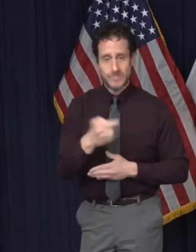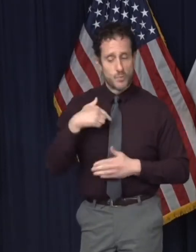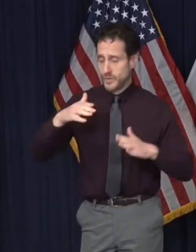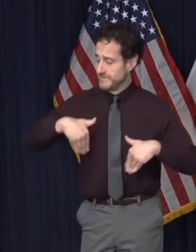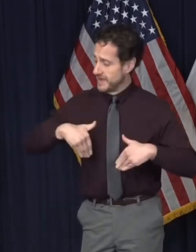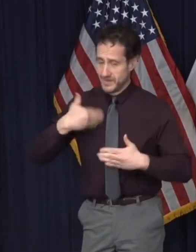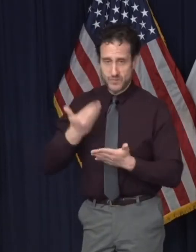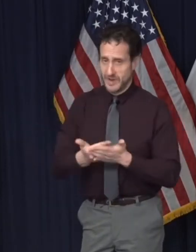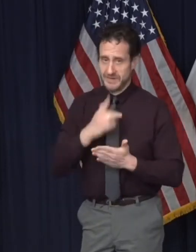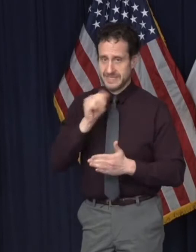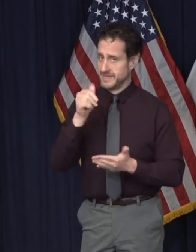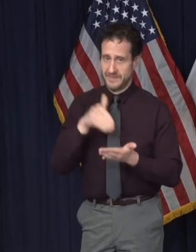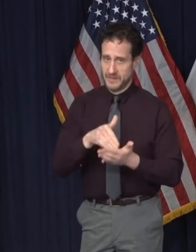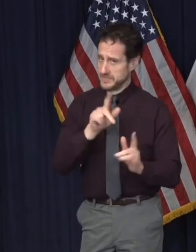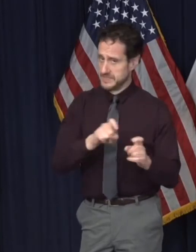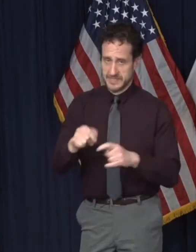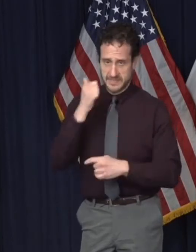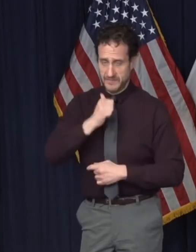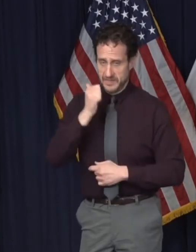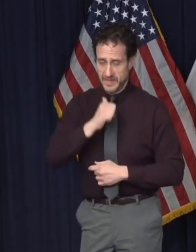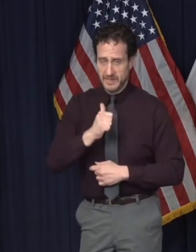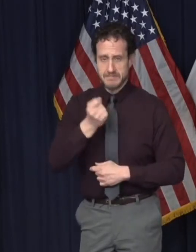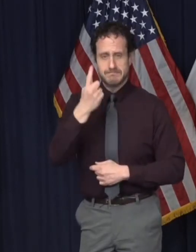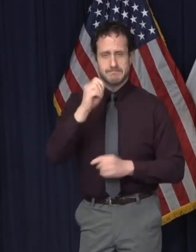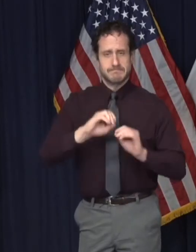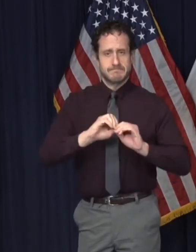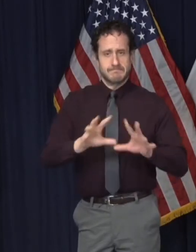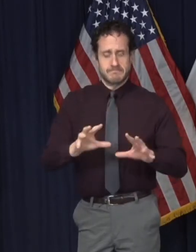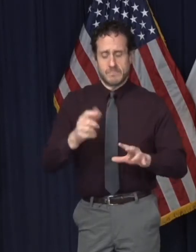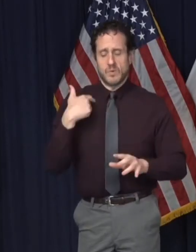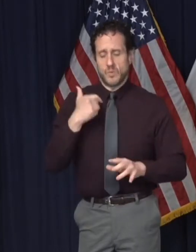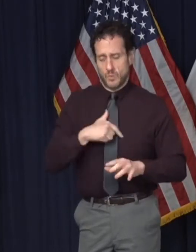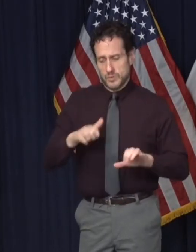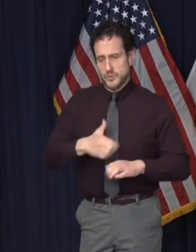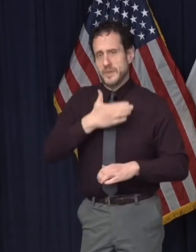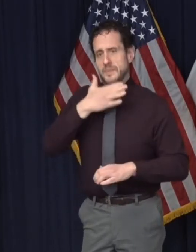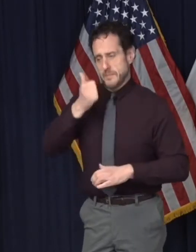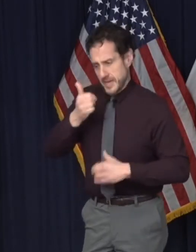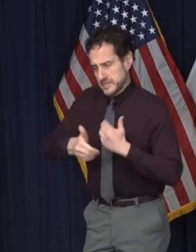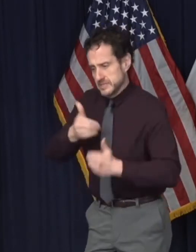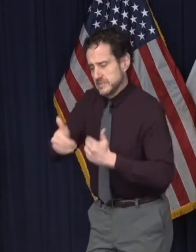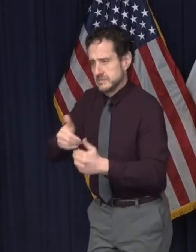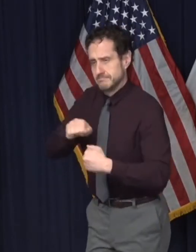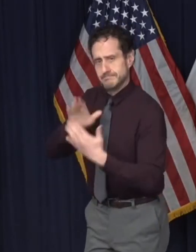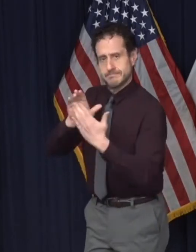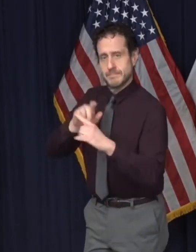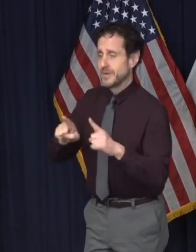OF YOU SAYING WE ARE NOT THERE YET. FOLKS, I WANT TO BE CLEAR WITH